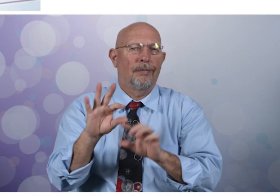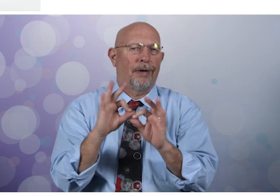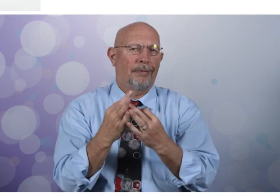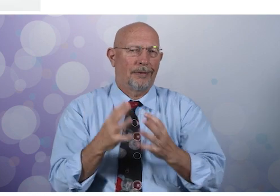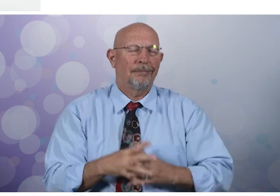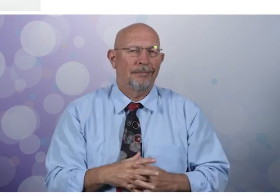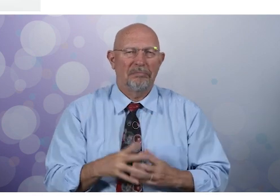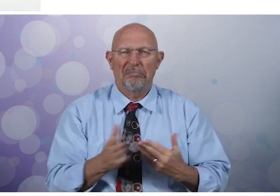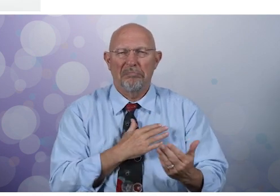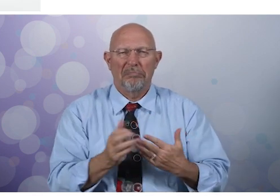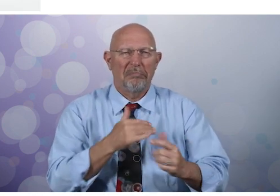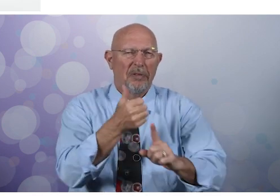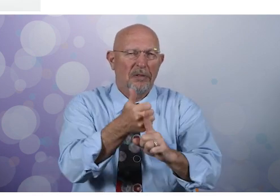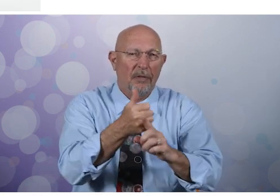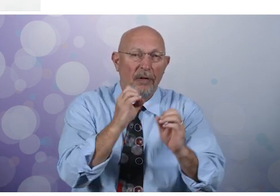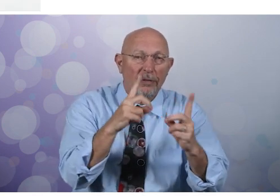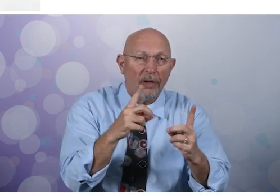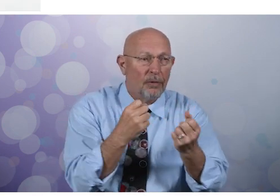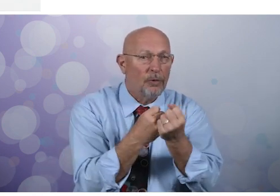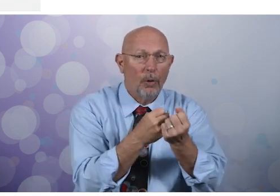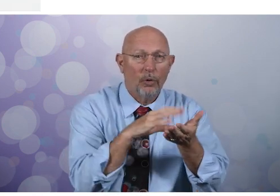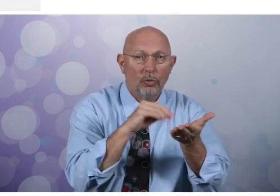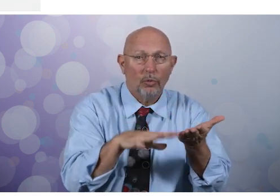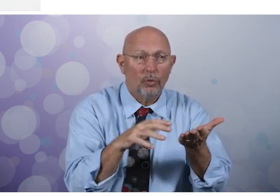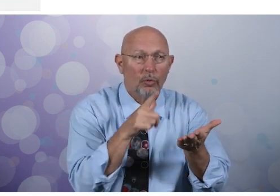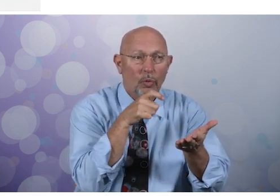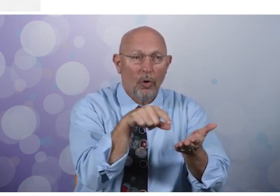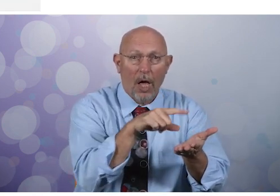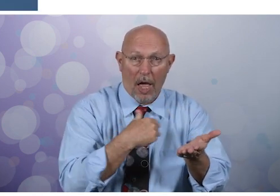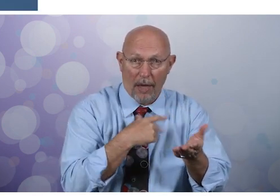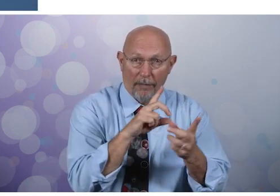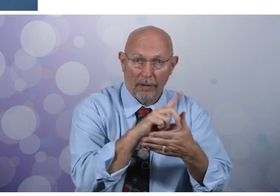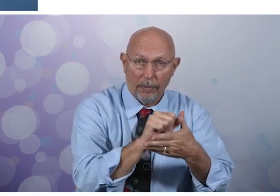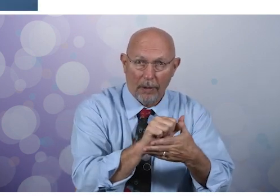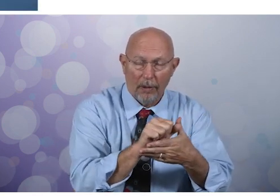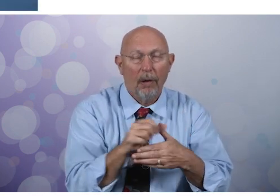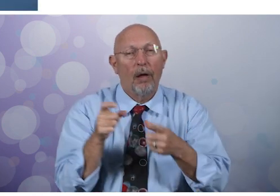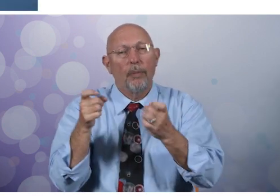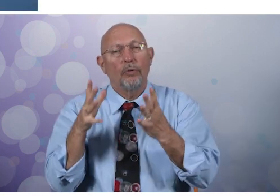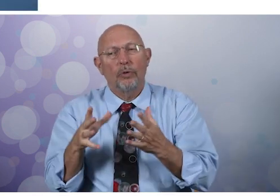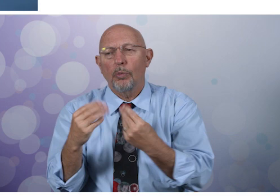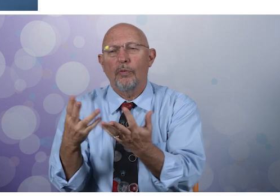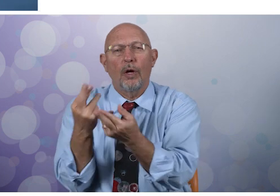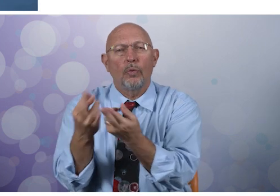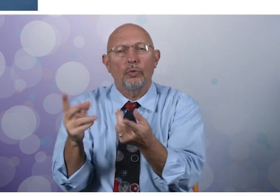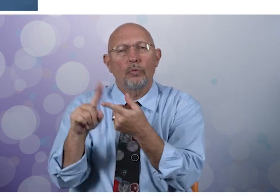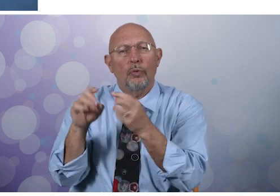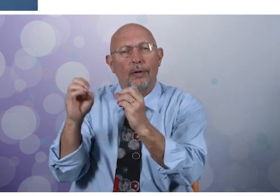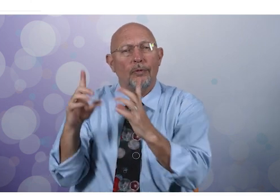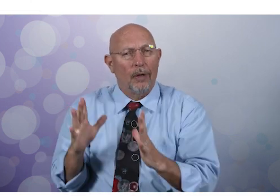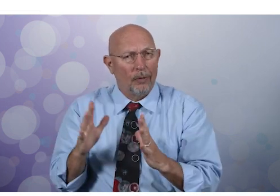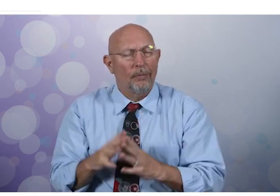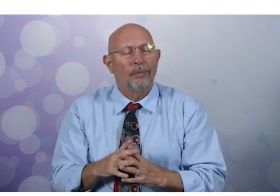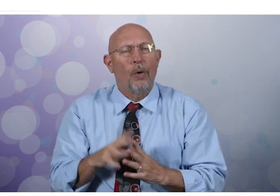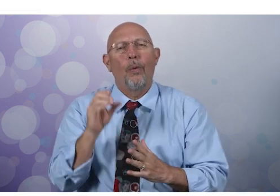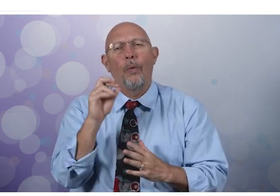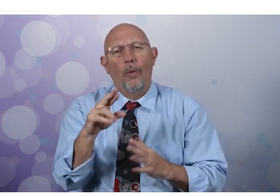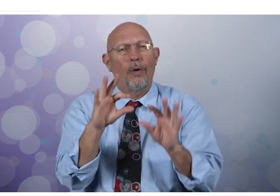Whether you're an educator supporting students with disabilities, an administrator providing resources to educators, or a family member,